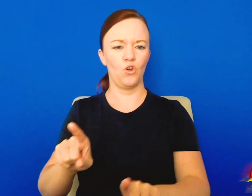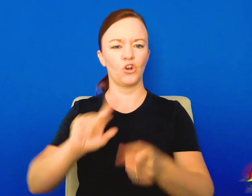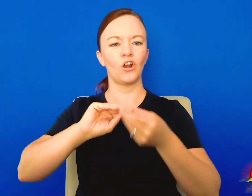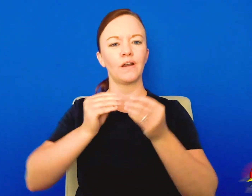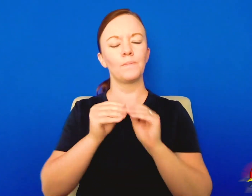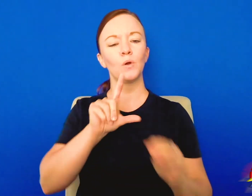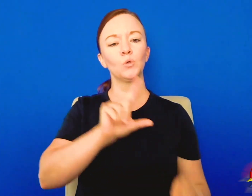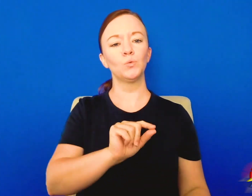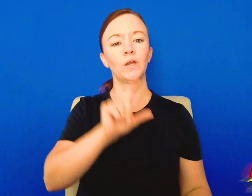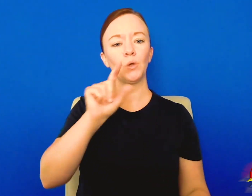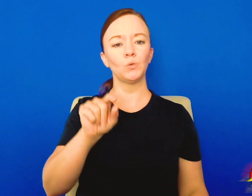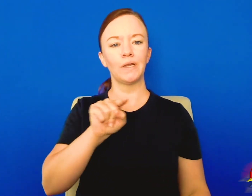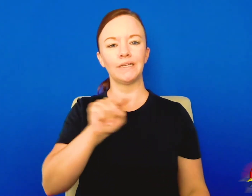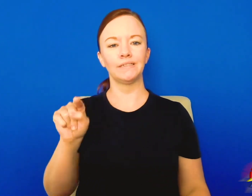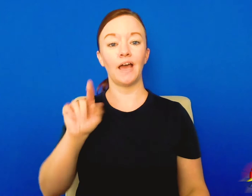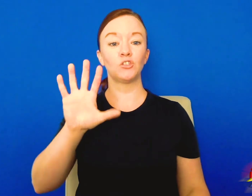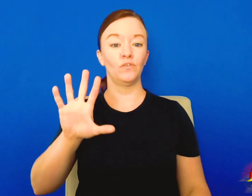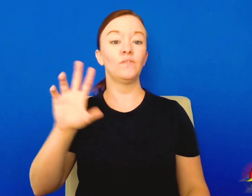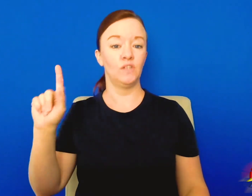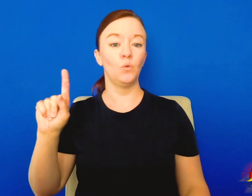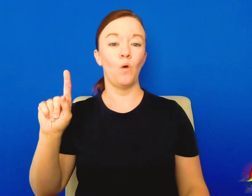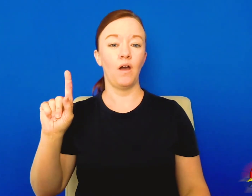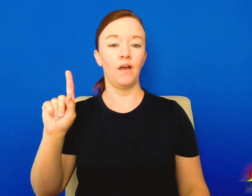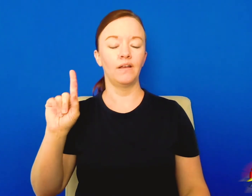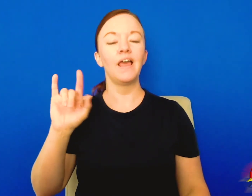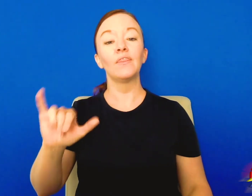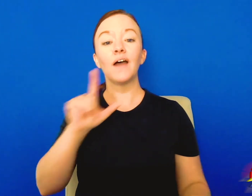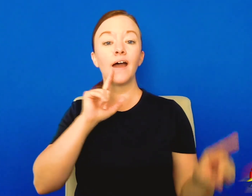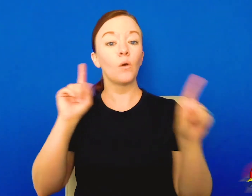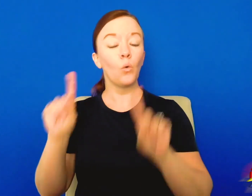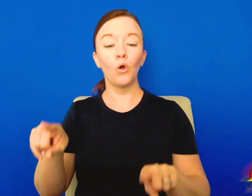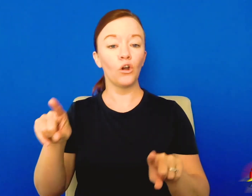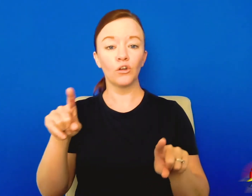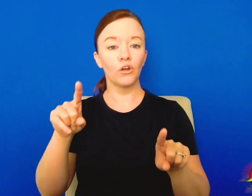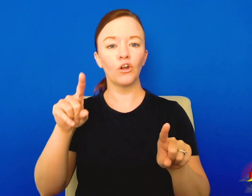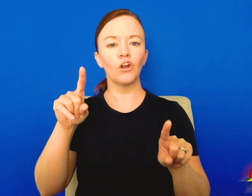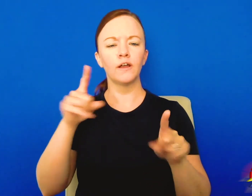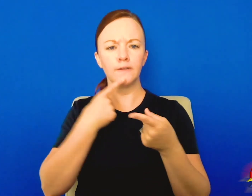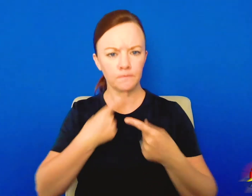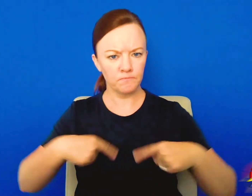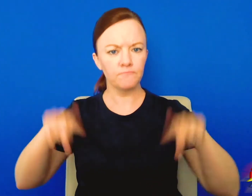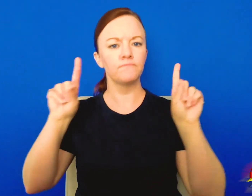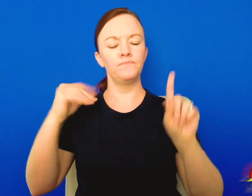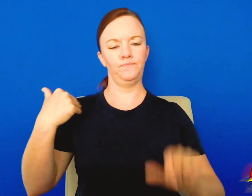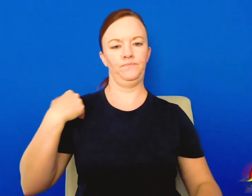2020-51 ISSUED ON JULY 23, 2020,